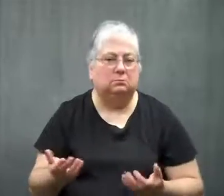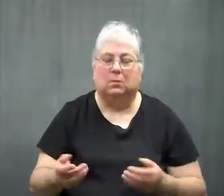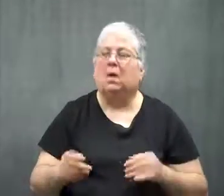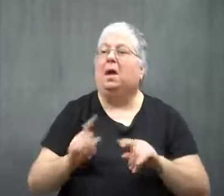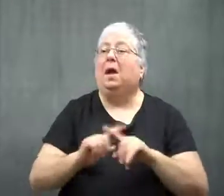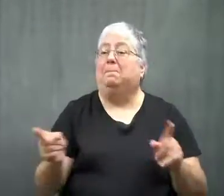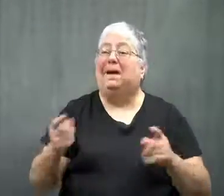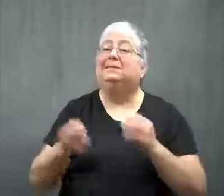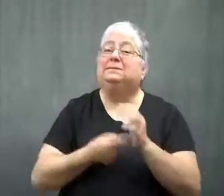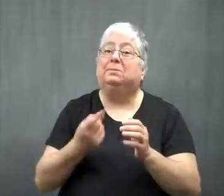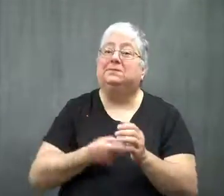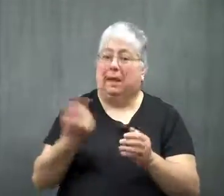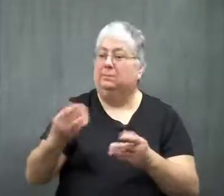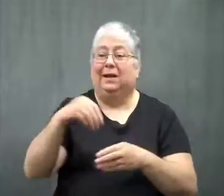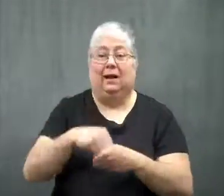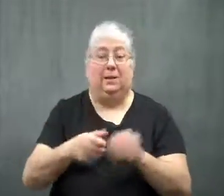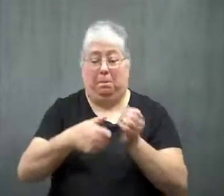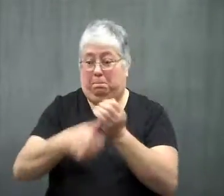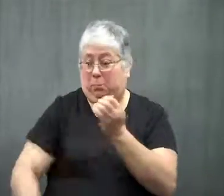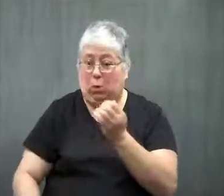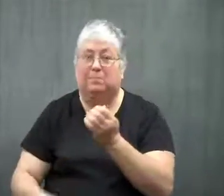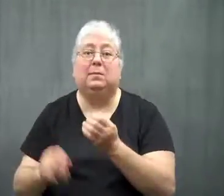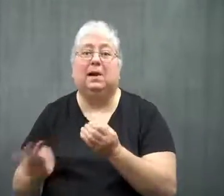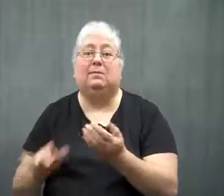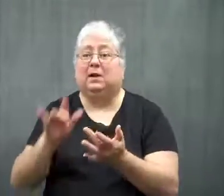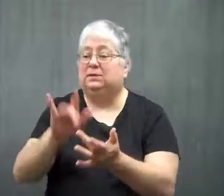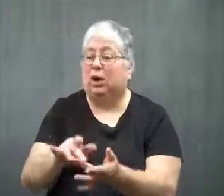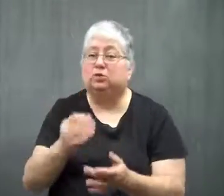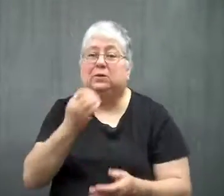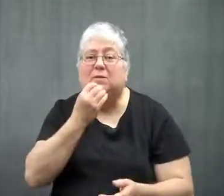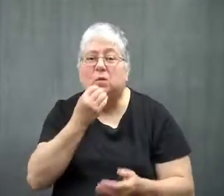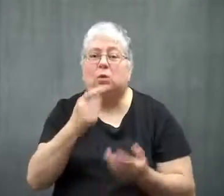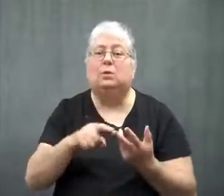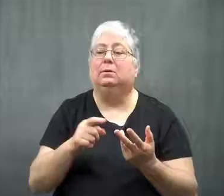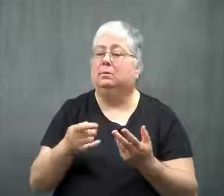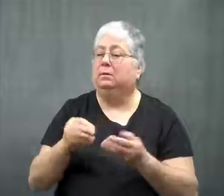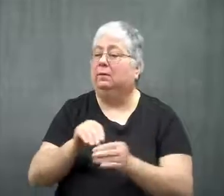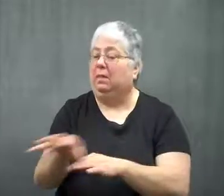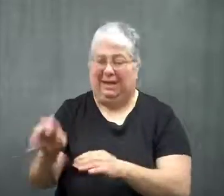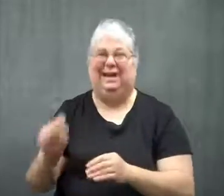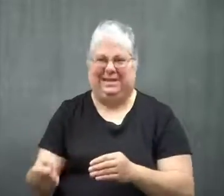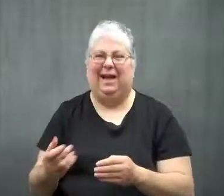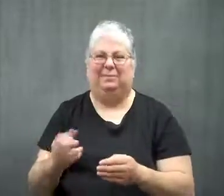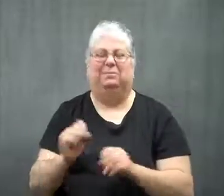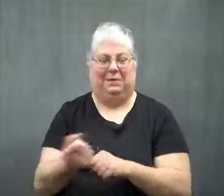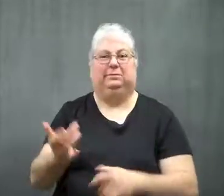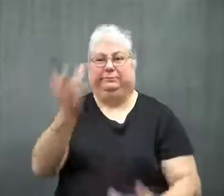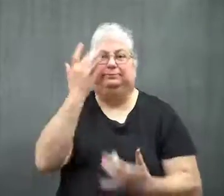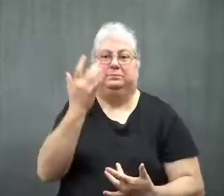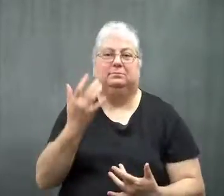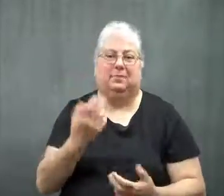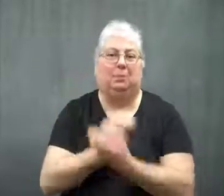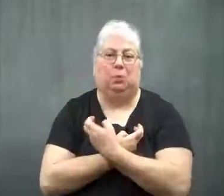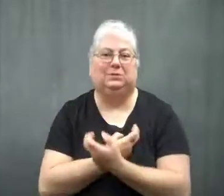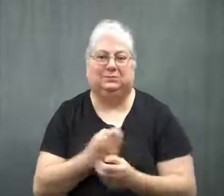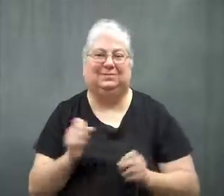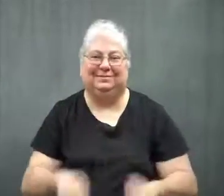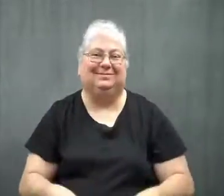But if it's in feces, and is touched and gets into food, it can be toxic and make people sick.